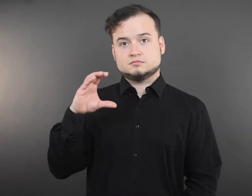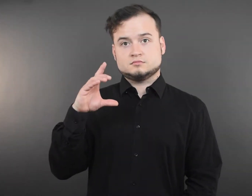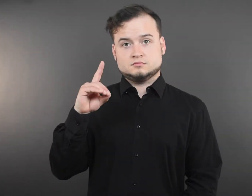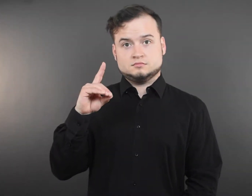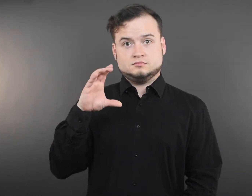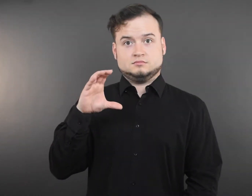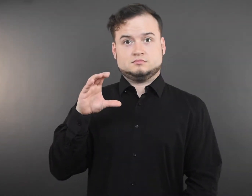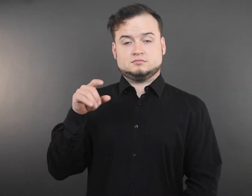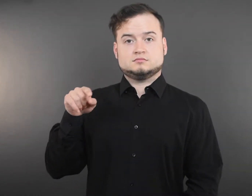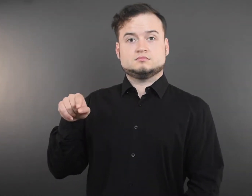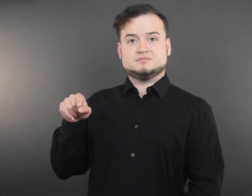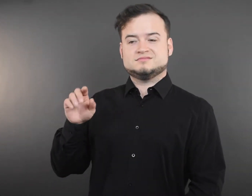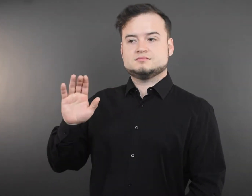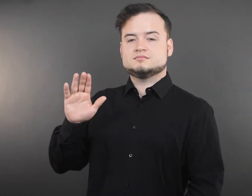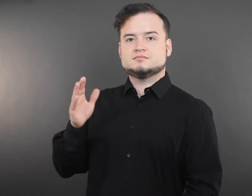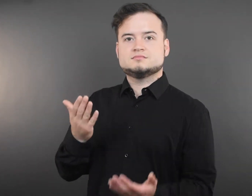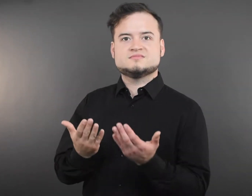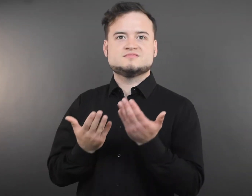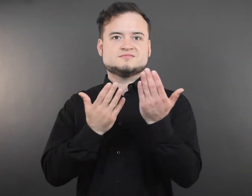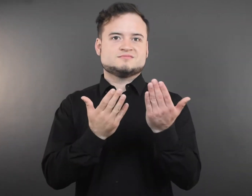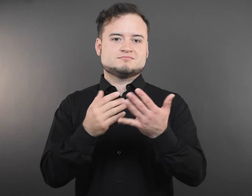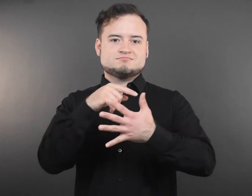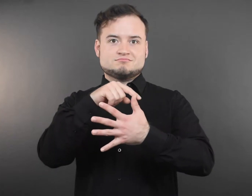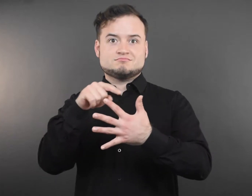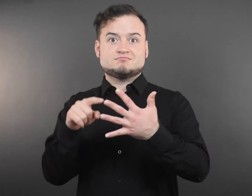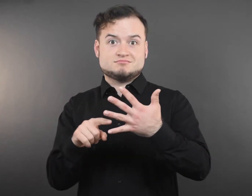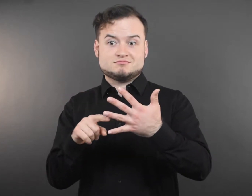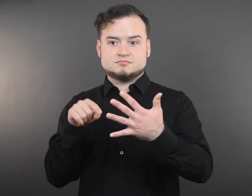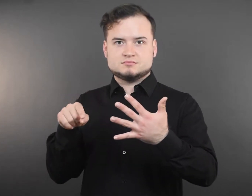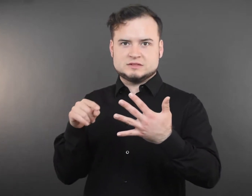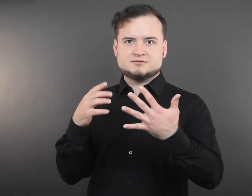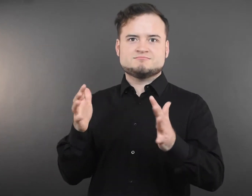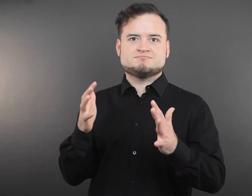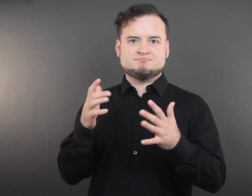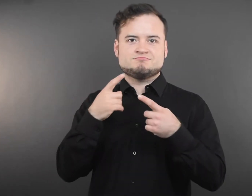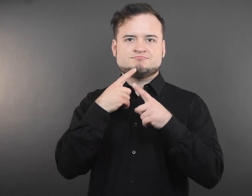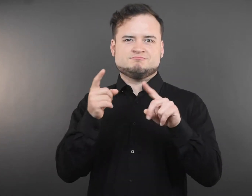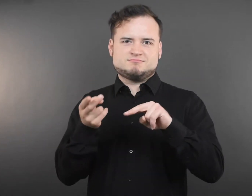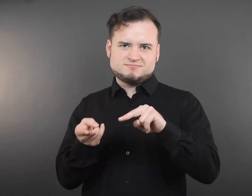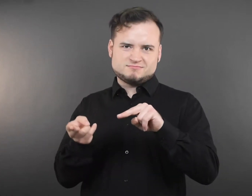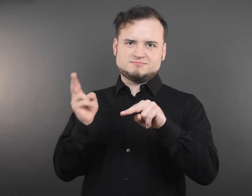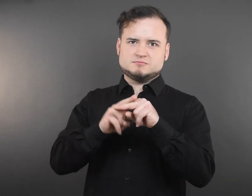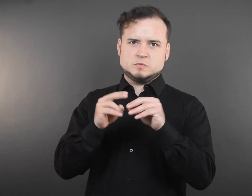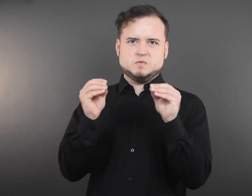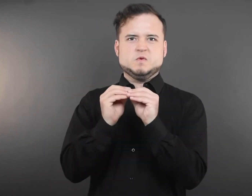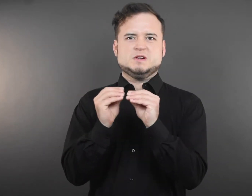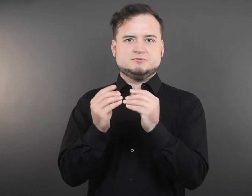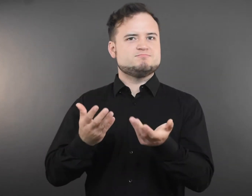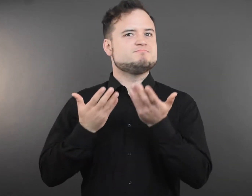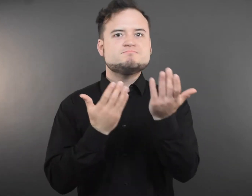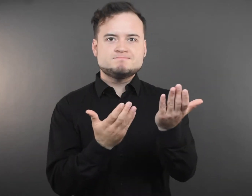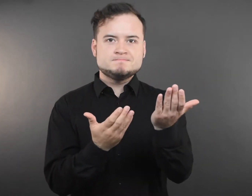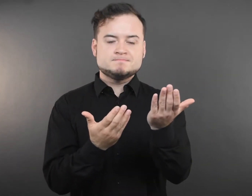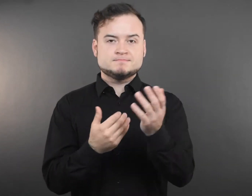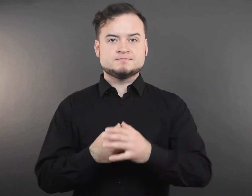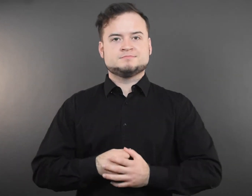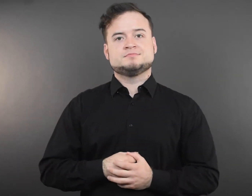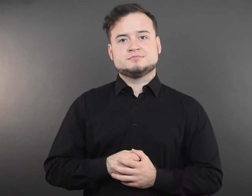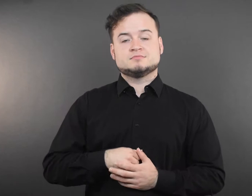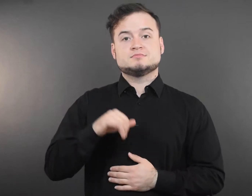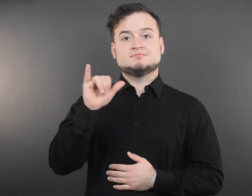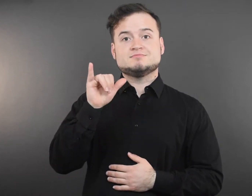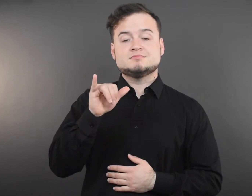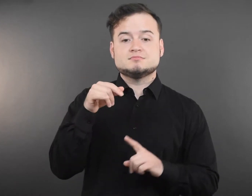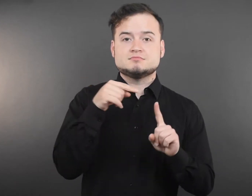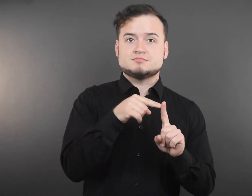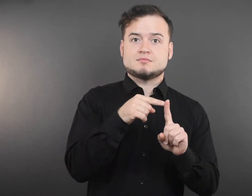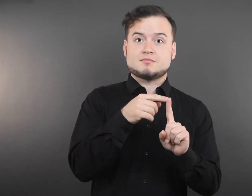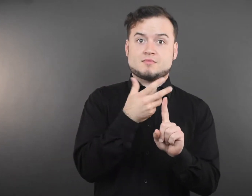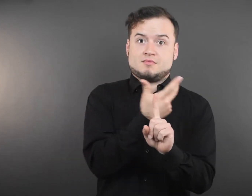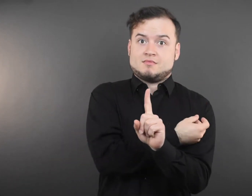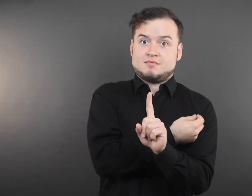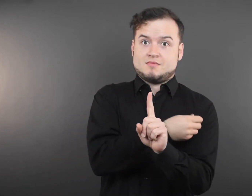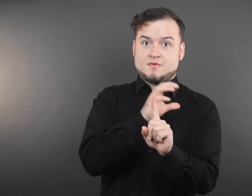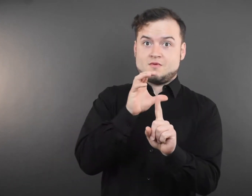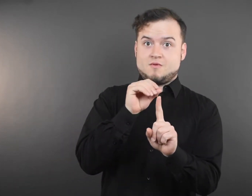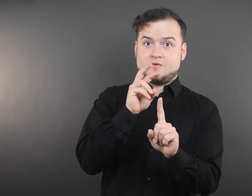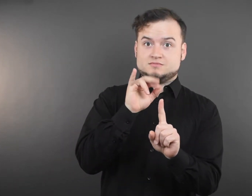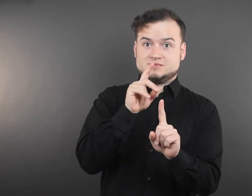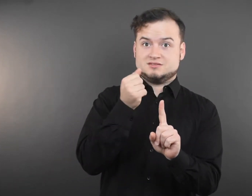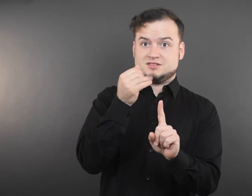CDC Strengthens Recommendations and Expands Eligibility for COVID-19 Booster Shots